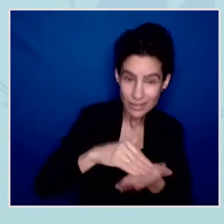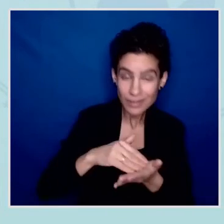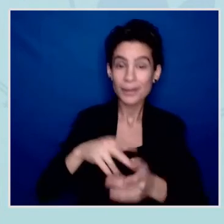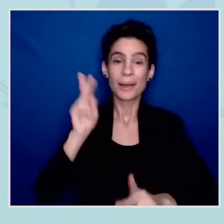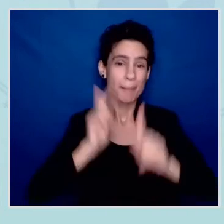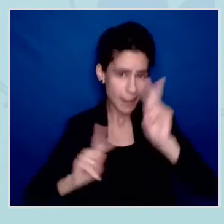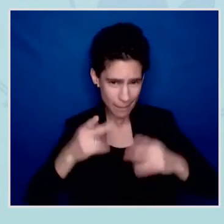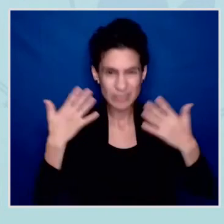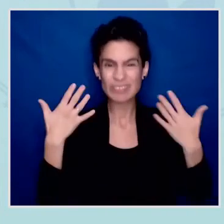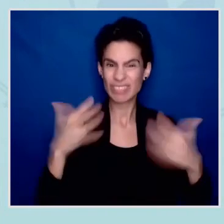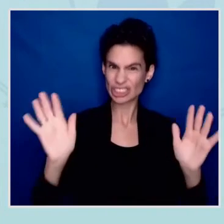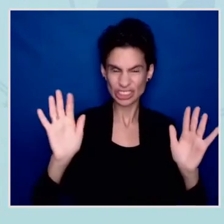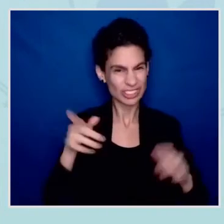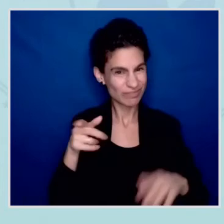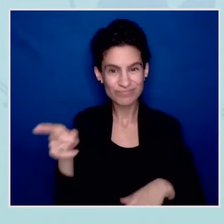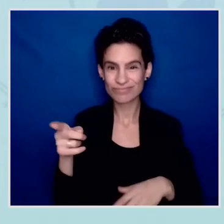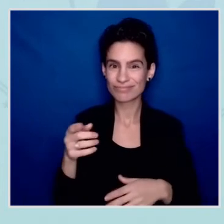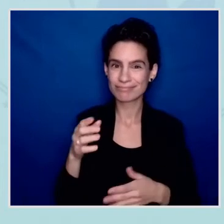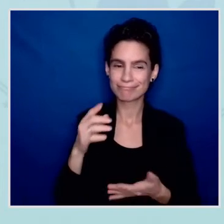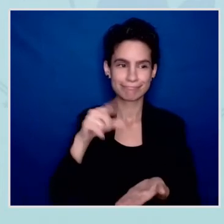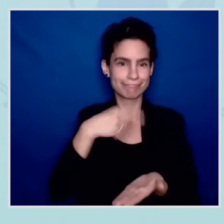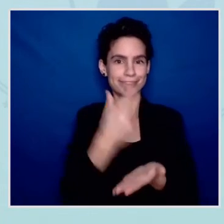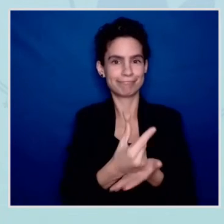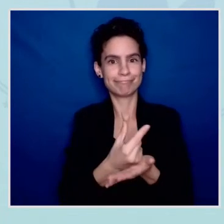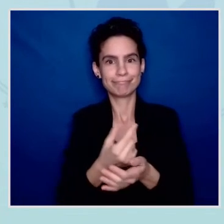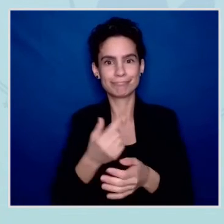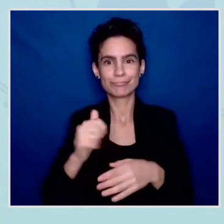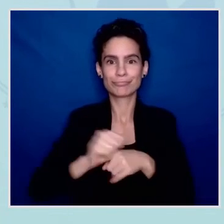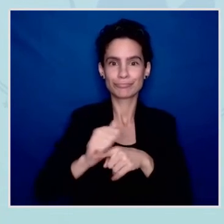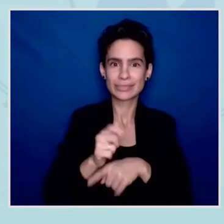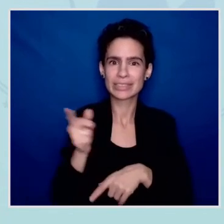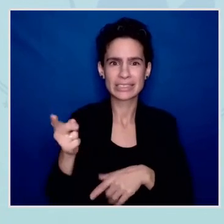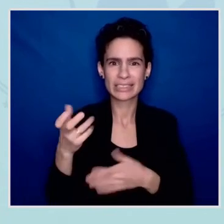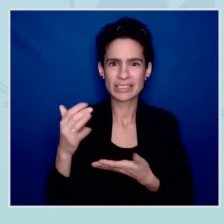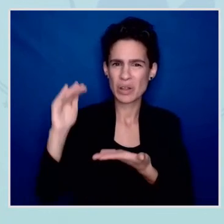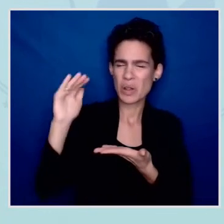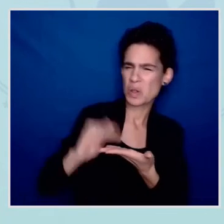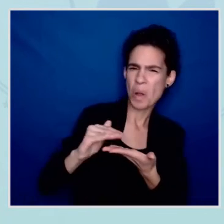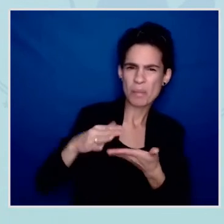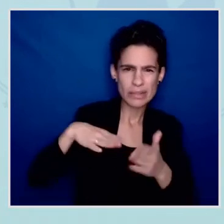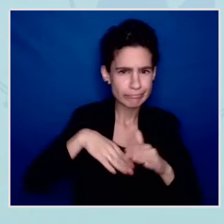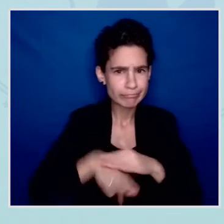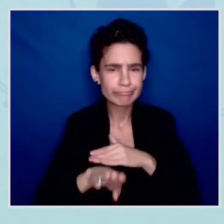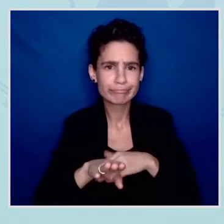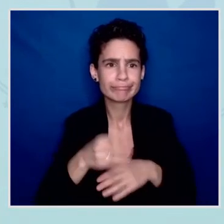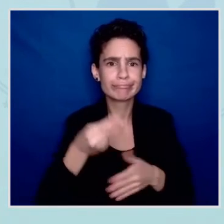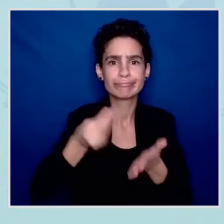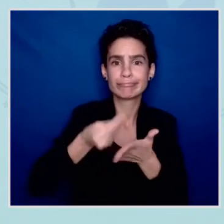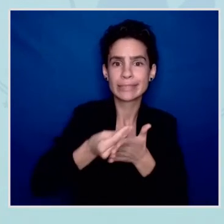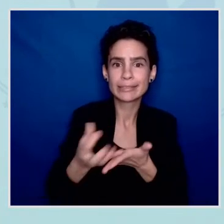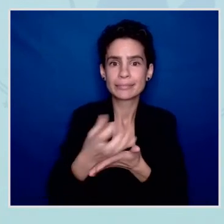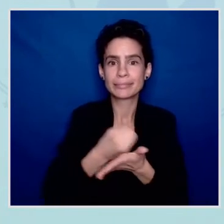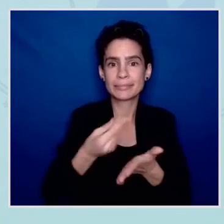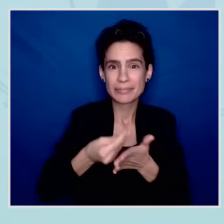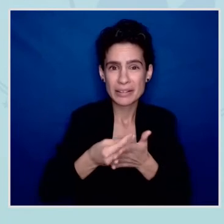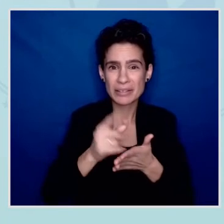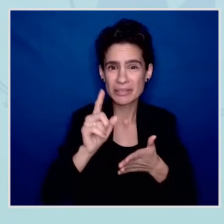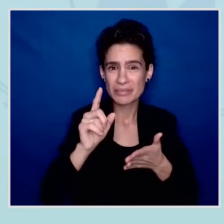TO PROGRAM, THEY WERE TAUGHT